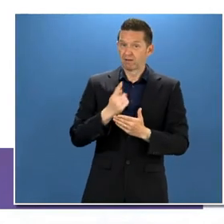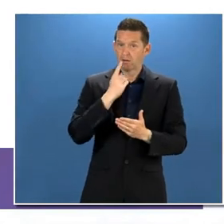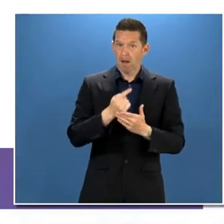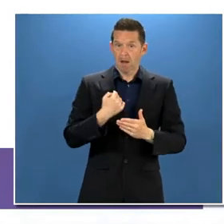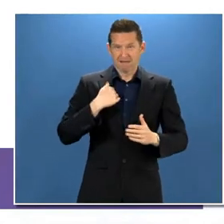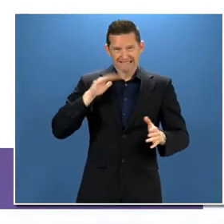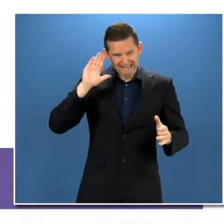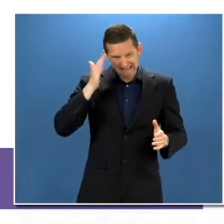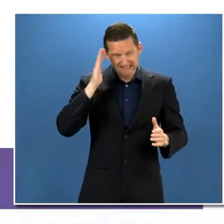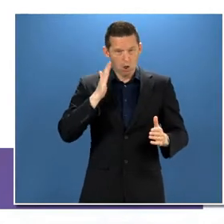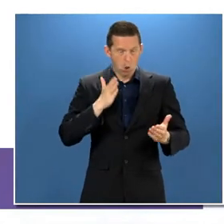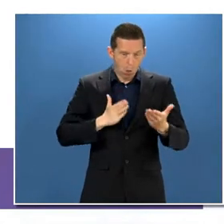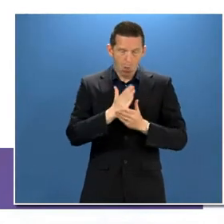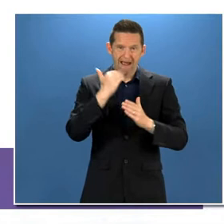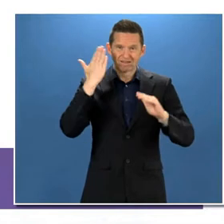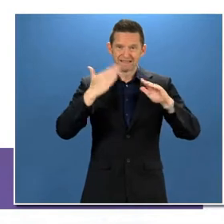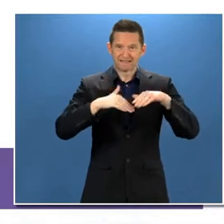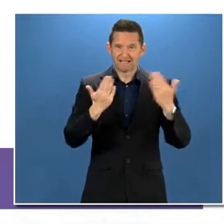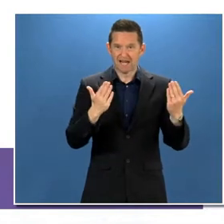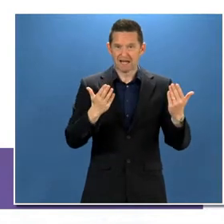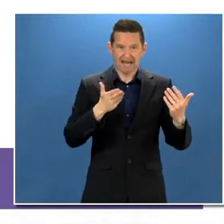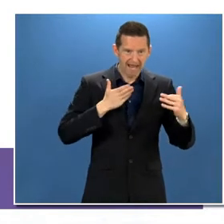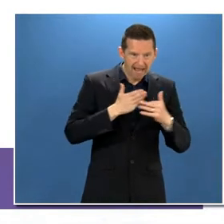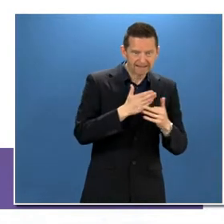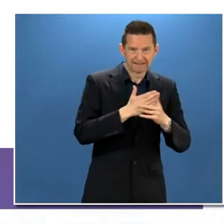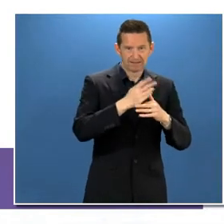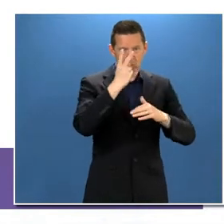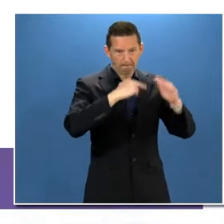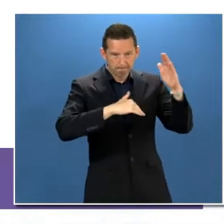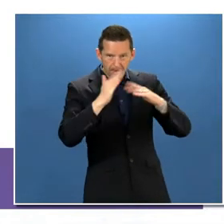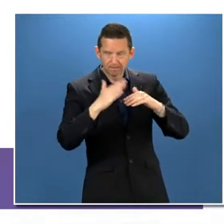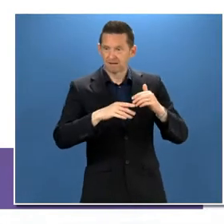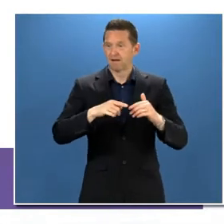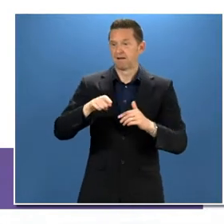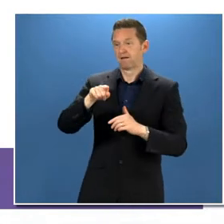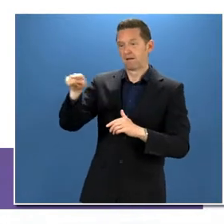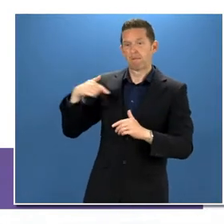and getting through each day where they thrived by being able to participate in